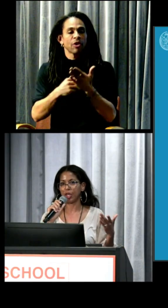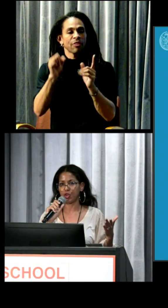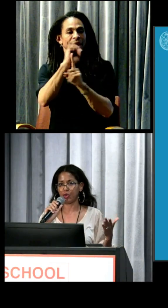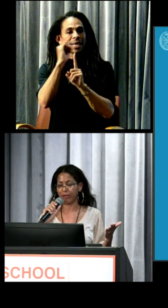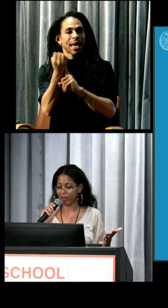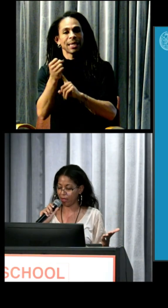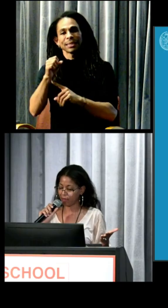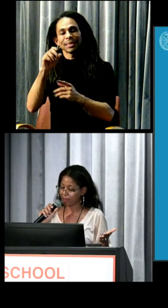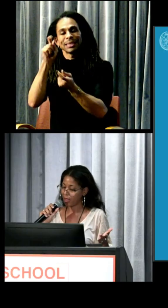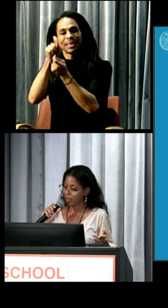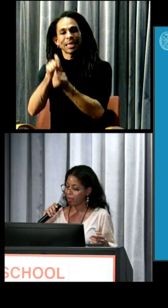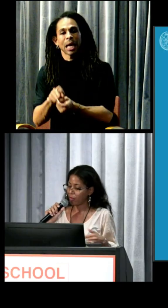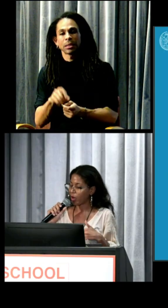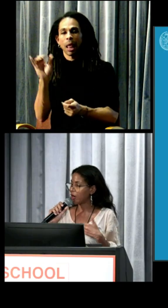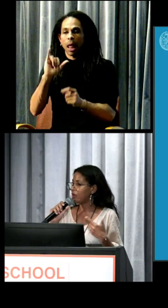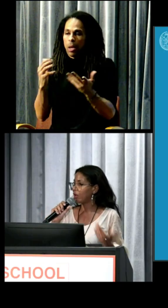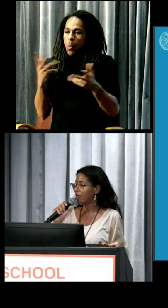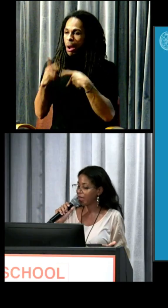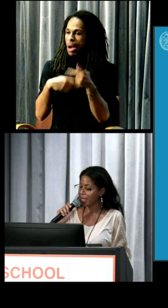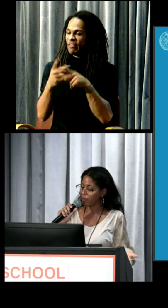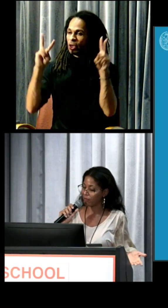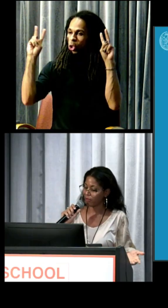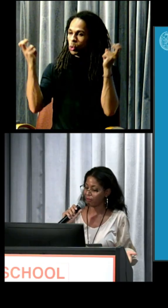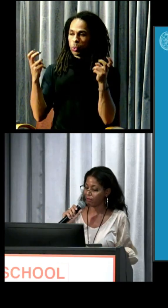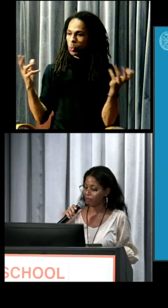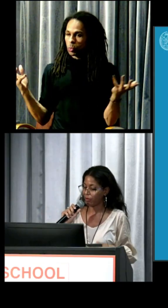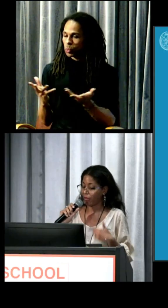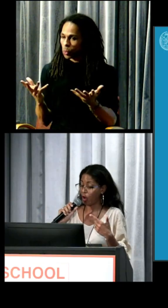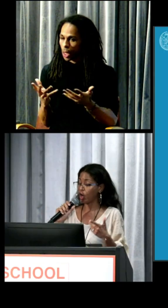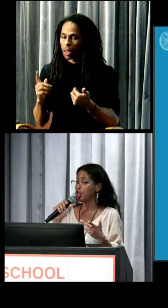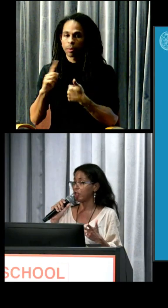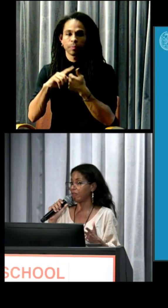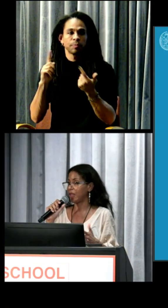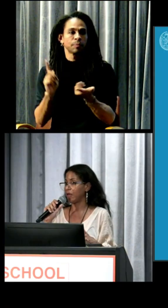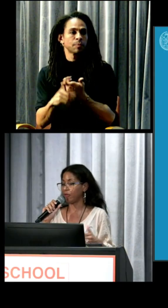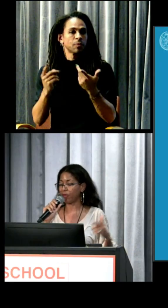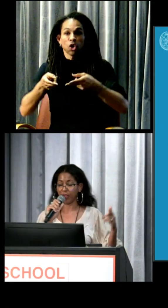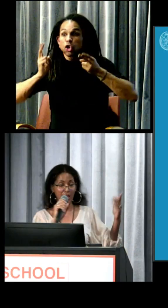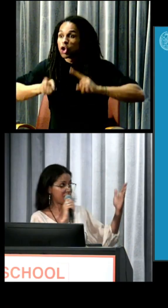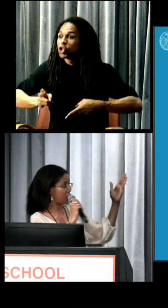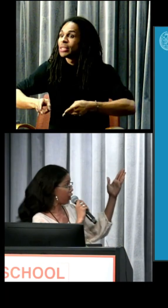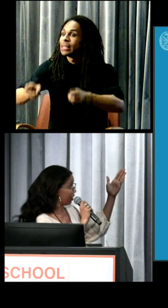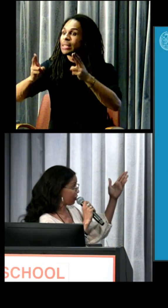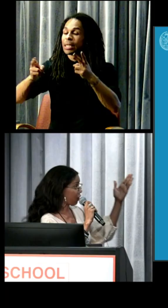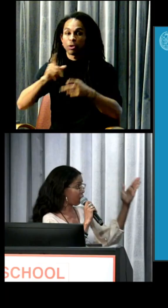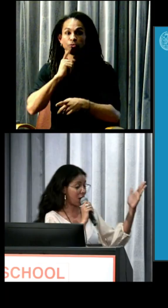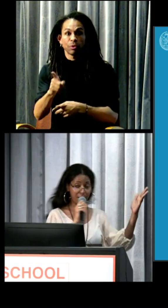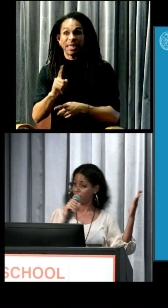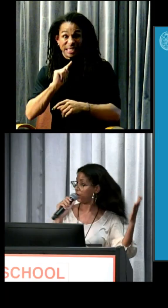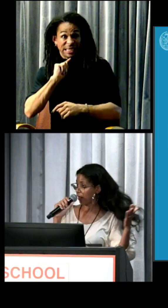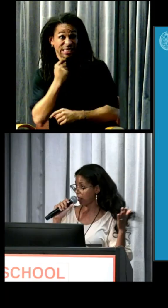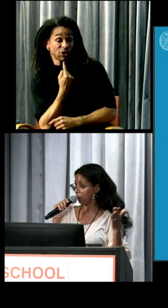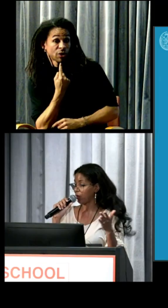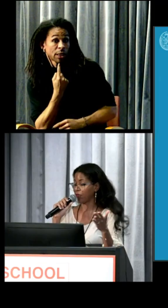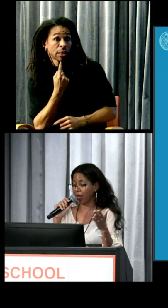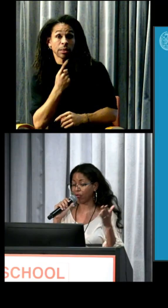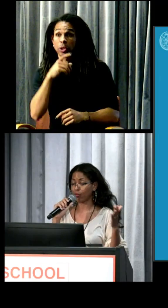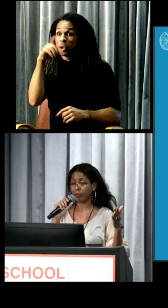So we ended up using the MTA subway hourly rideship data set as a proxy for pedestrian